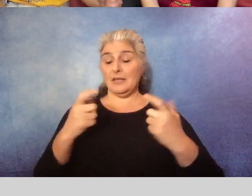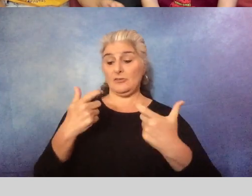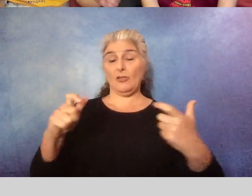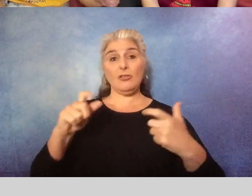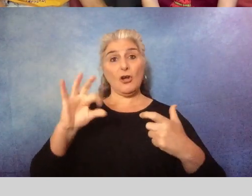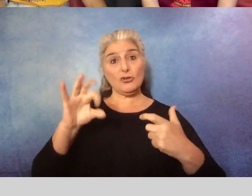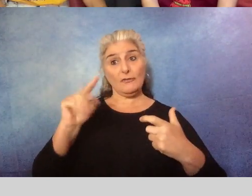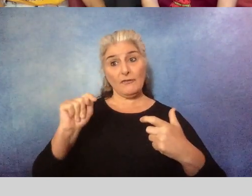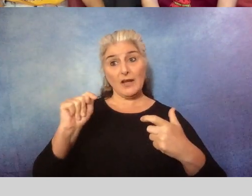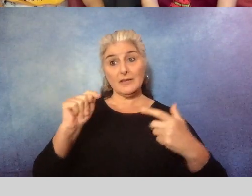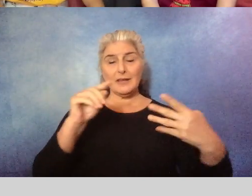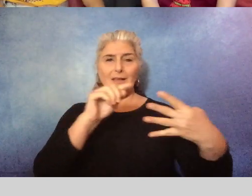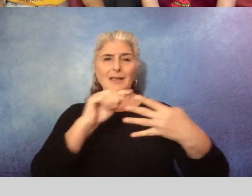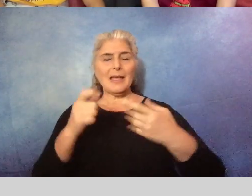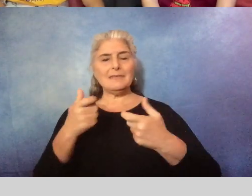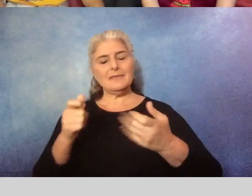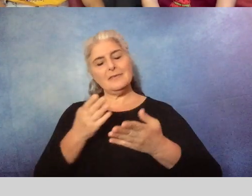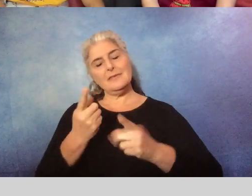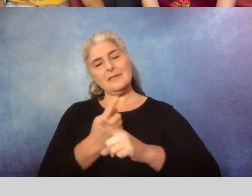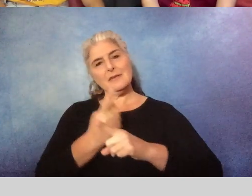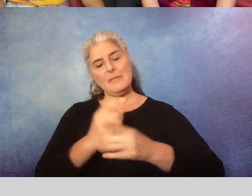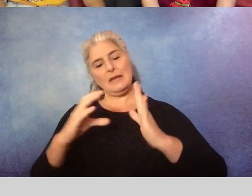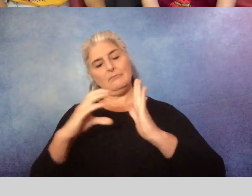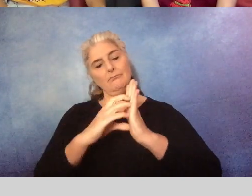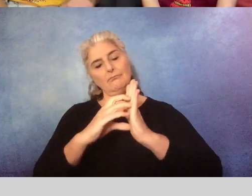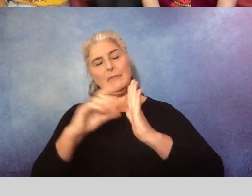The main text has a small font size,